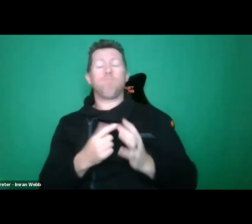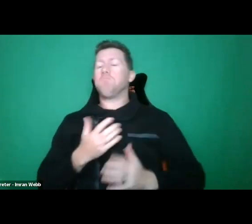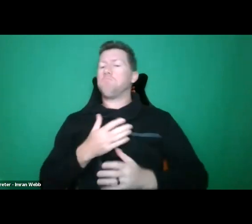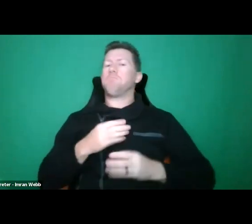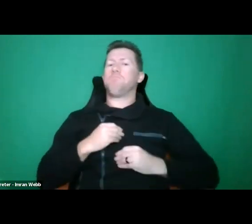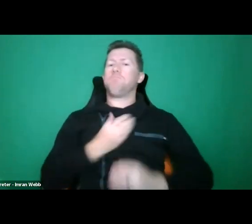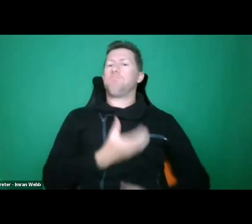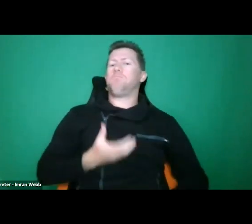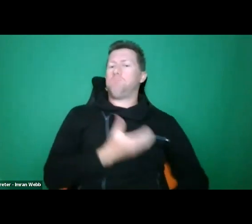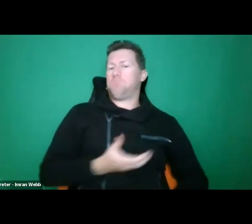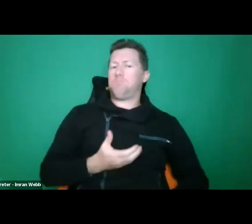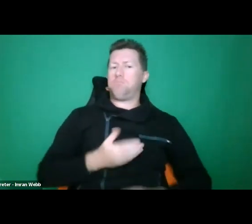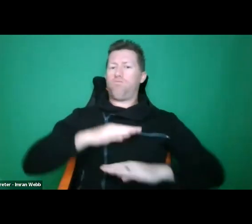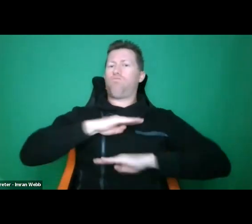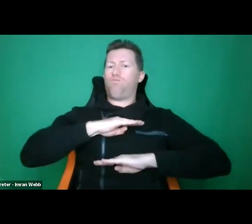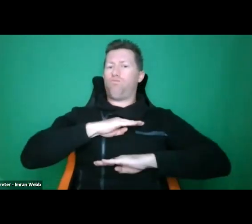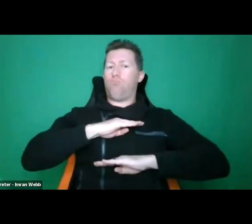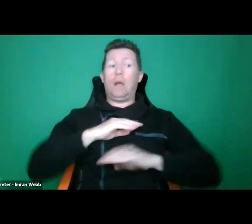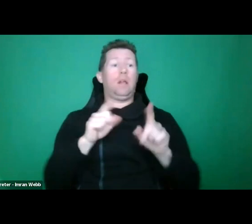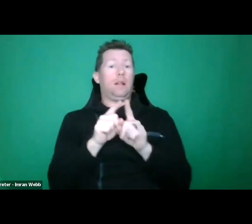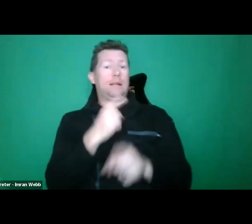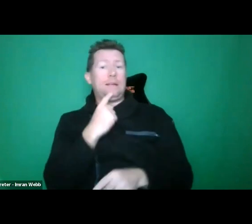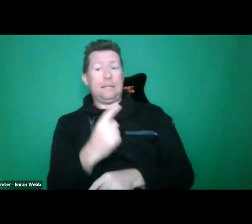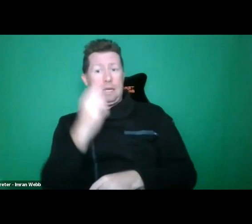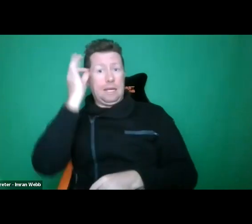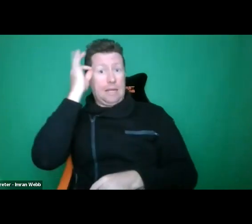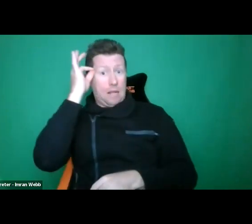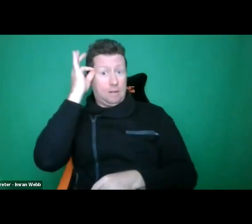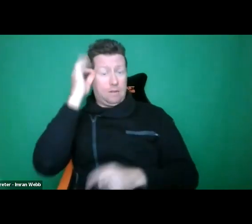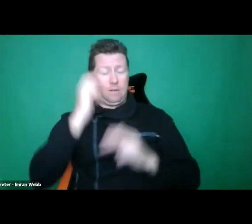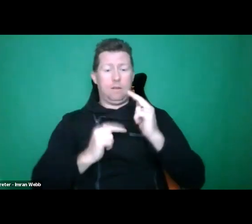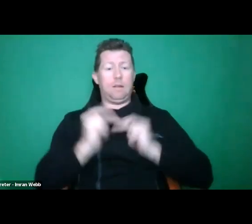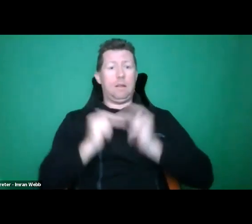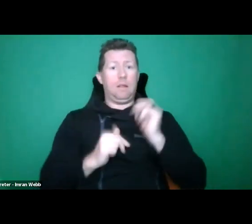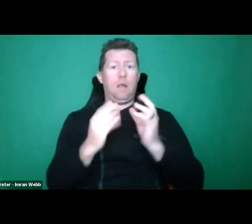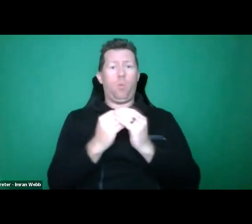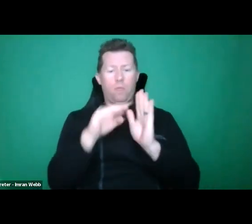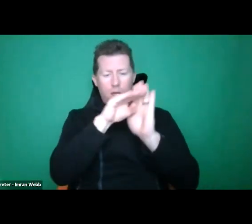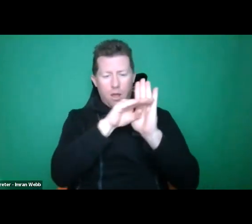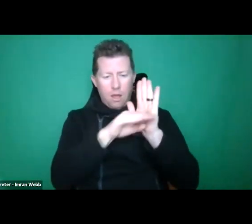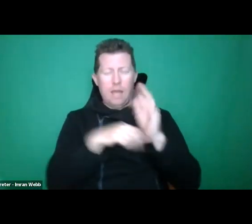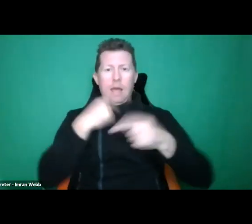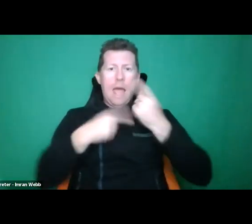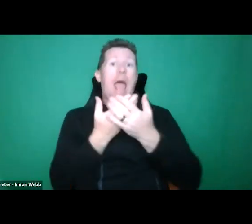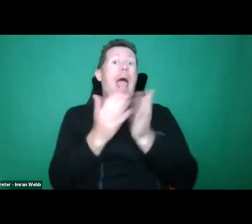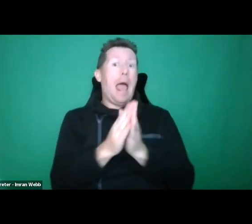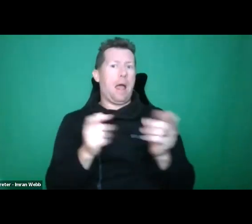And as been mentioned, the council developed a draft charter with rules and principles that explain how the data should be managed.